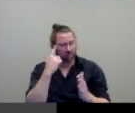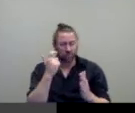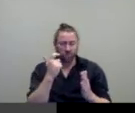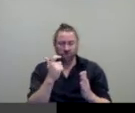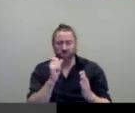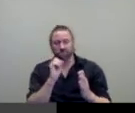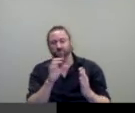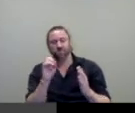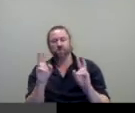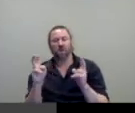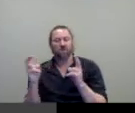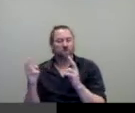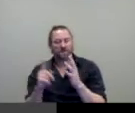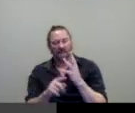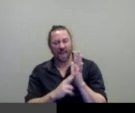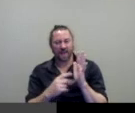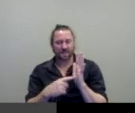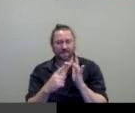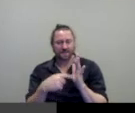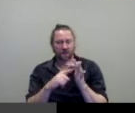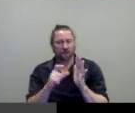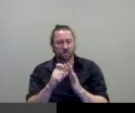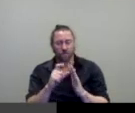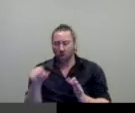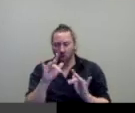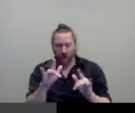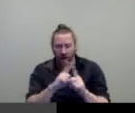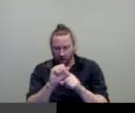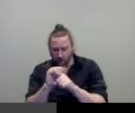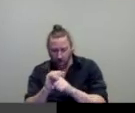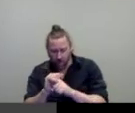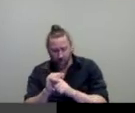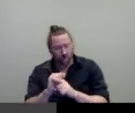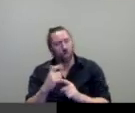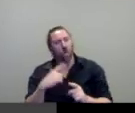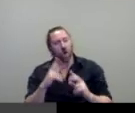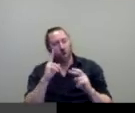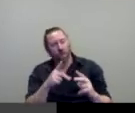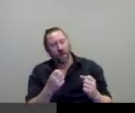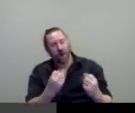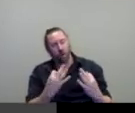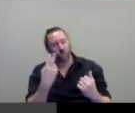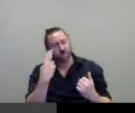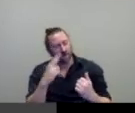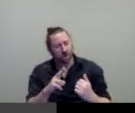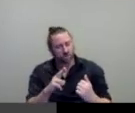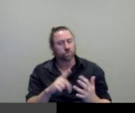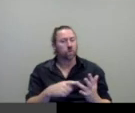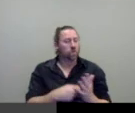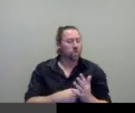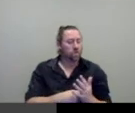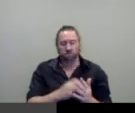untitled is still being finessed with that movement between untitled and no titled